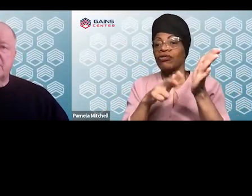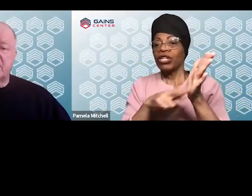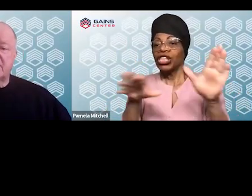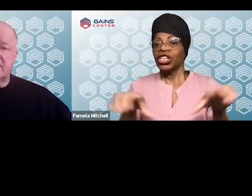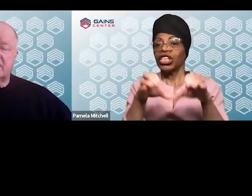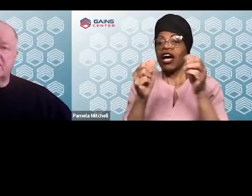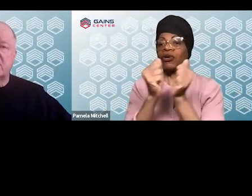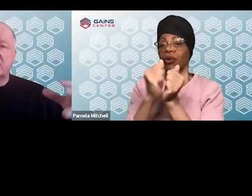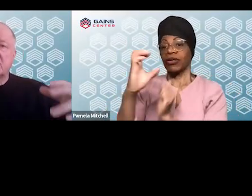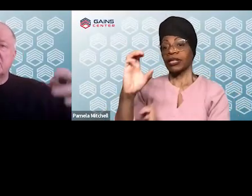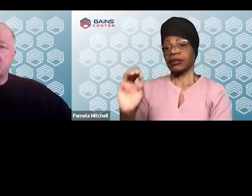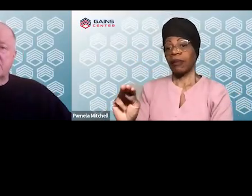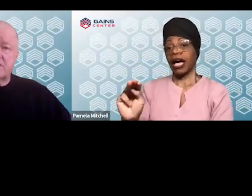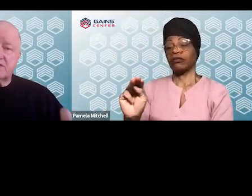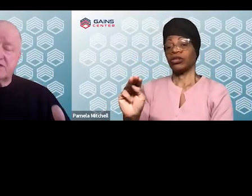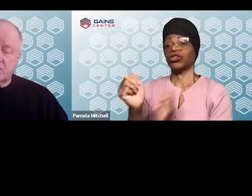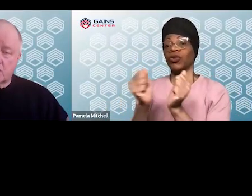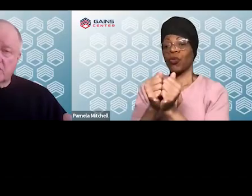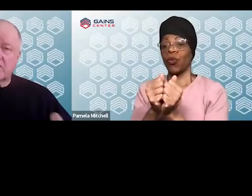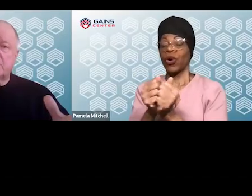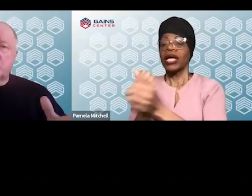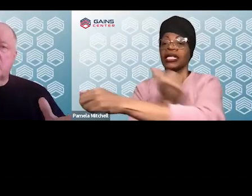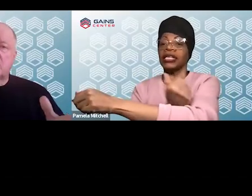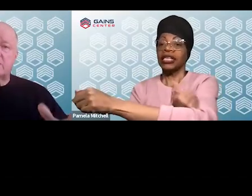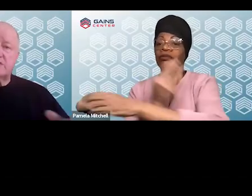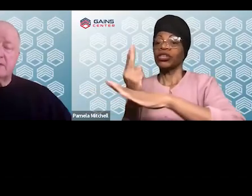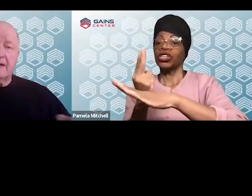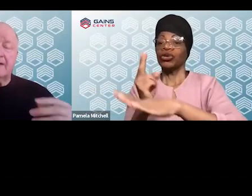has been done in substance use disorder treatment programs.